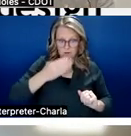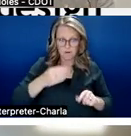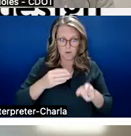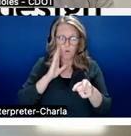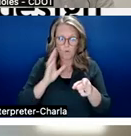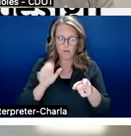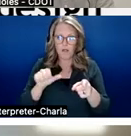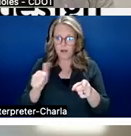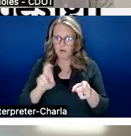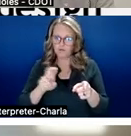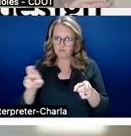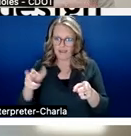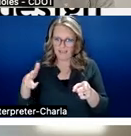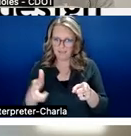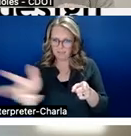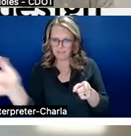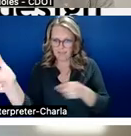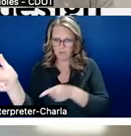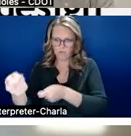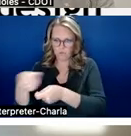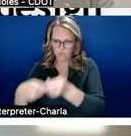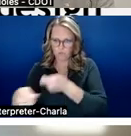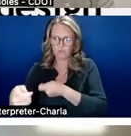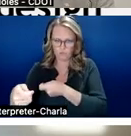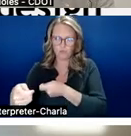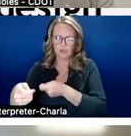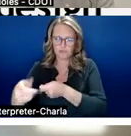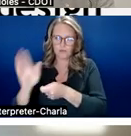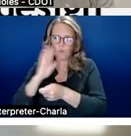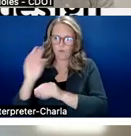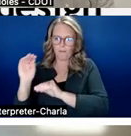bypass lane and bumping out the corner of Federal Boulevard.